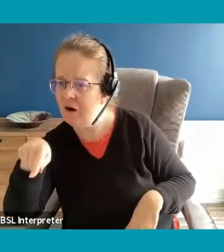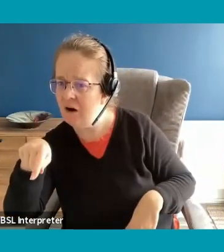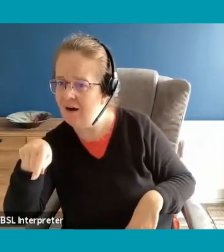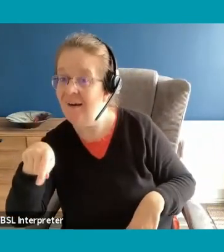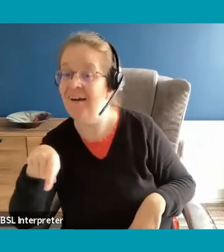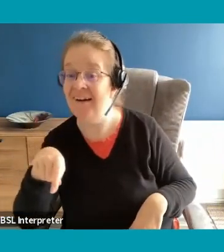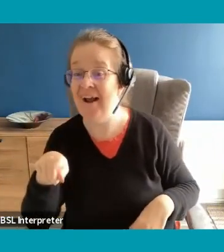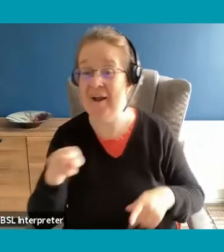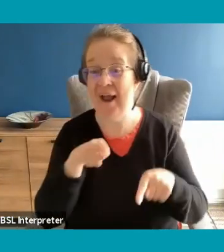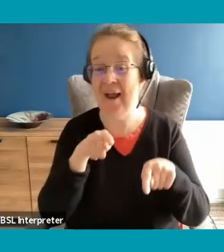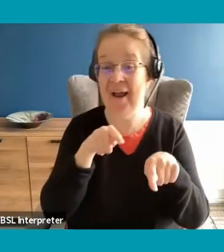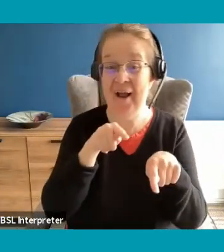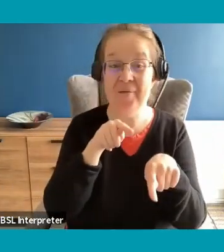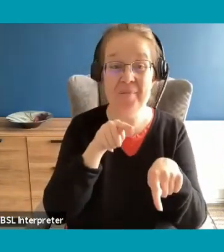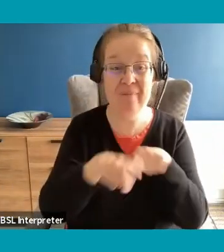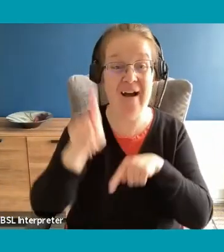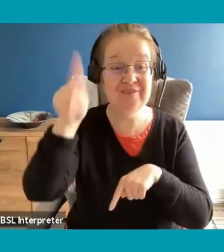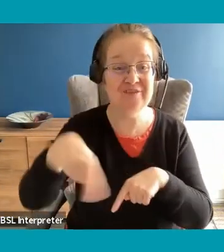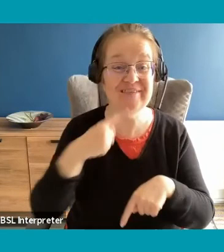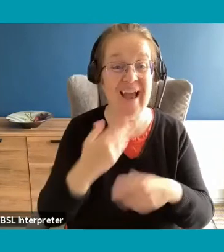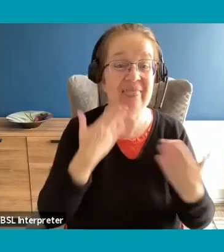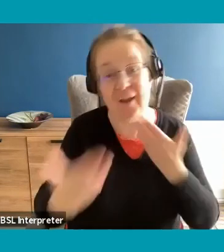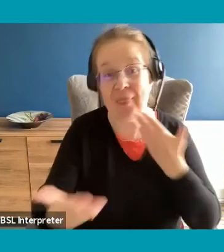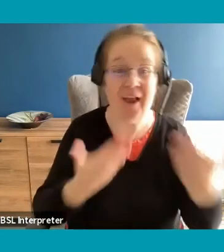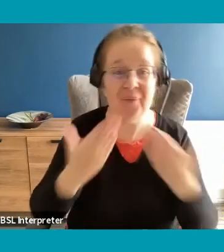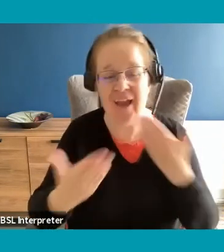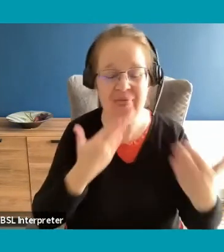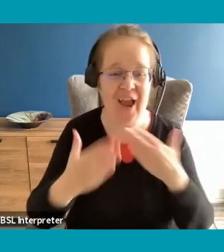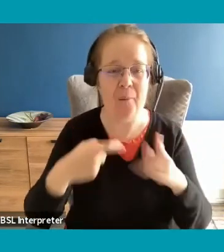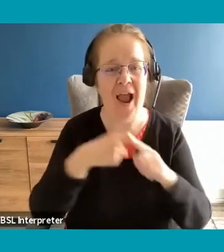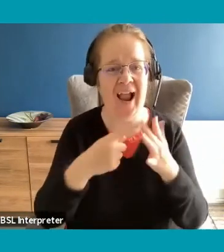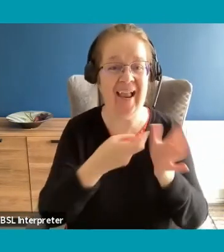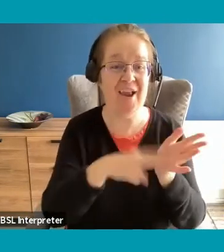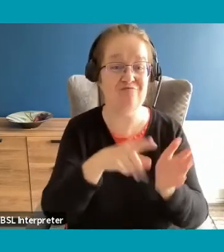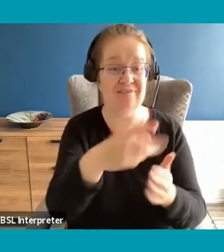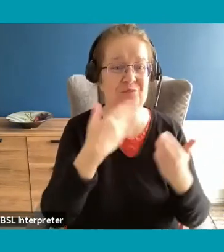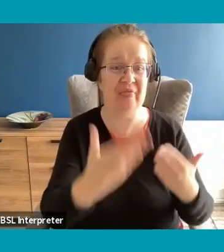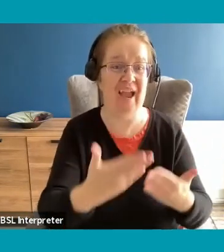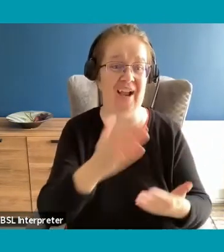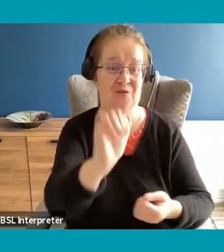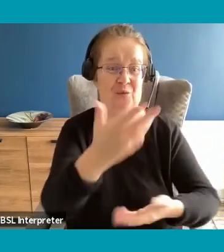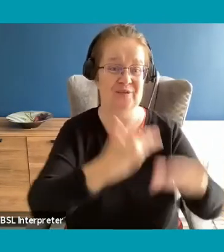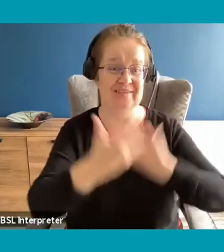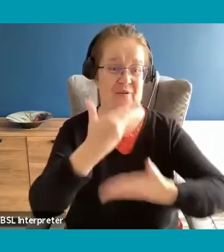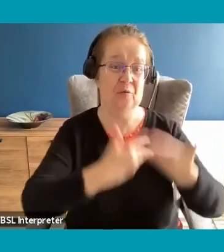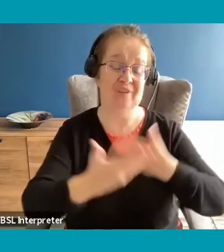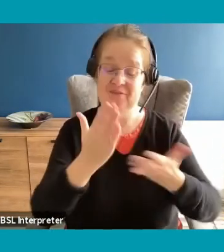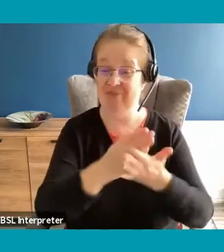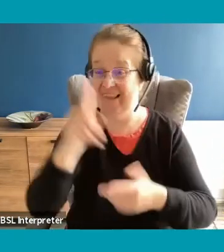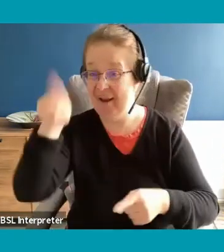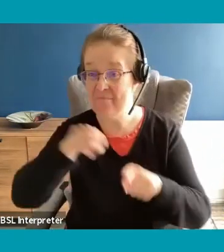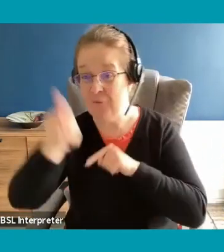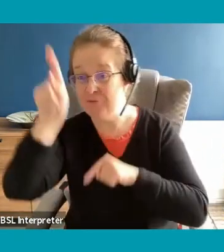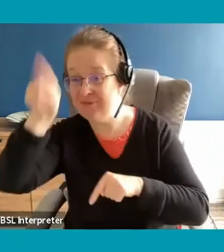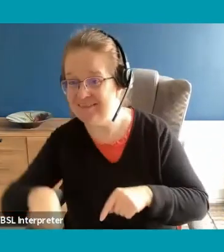actually saying thank you very much Kieran for sharing your story so well done with that. OK, let's see what we what